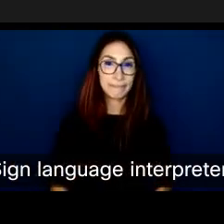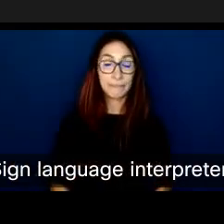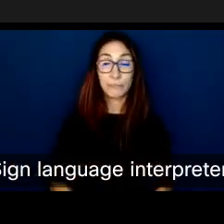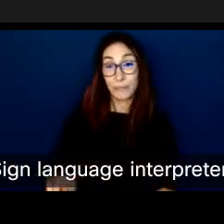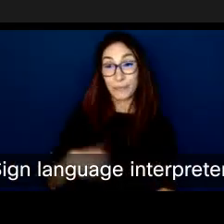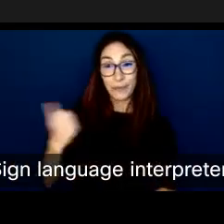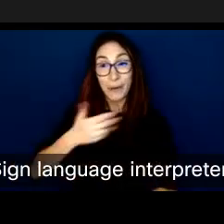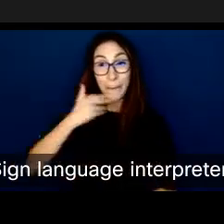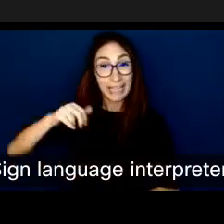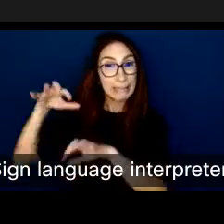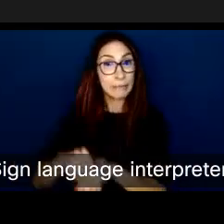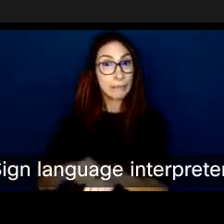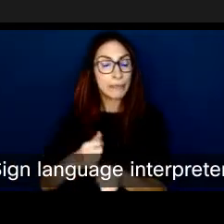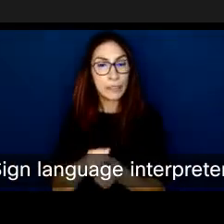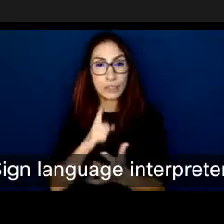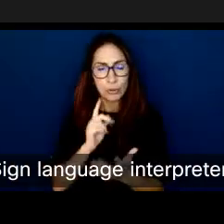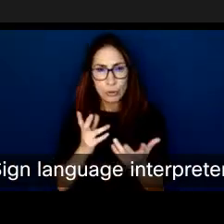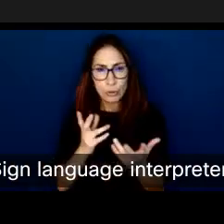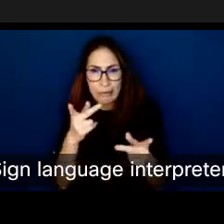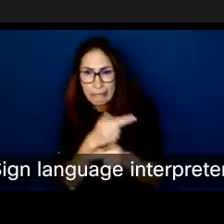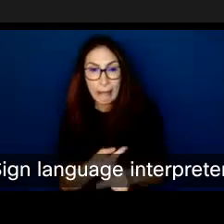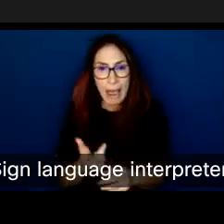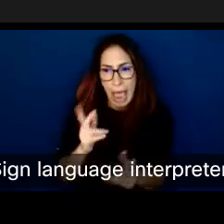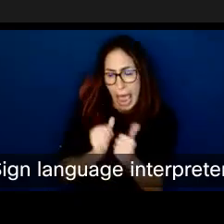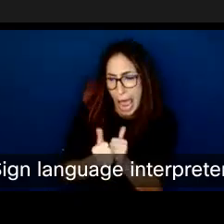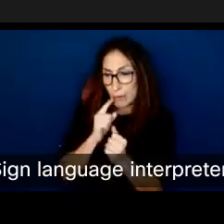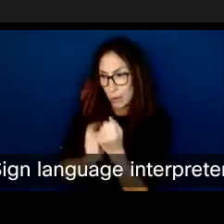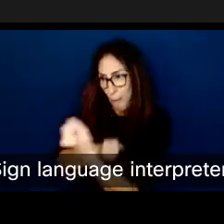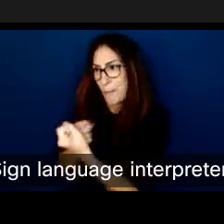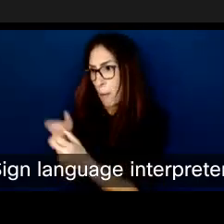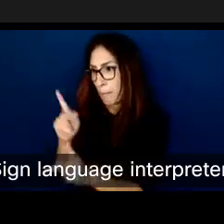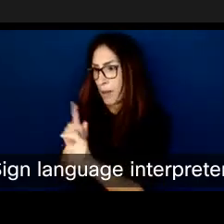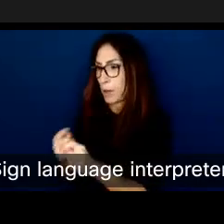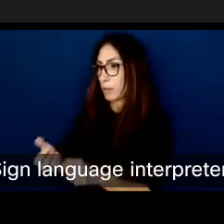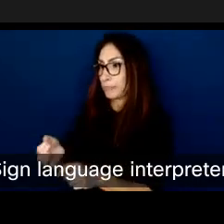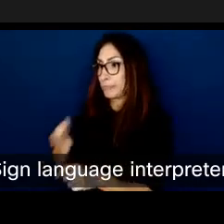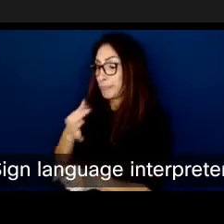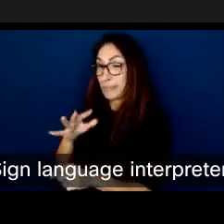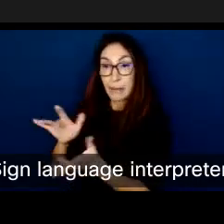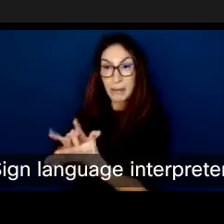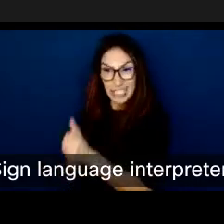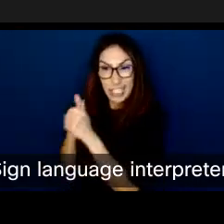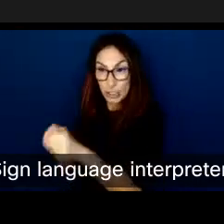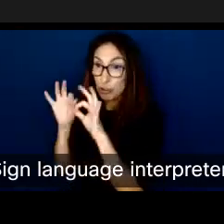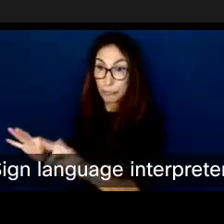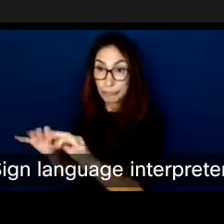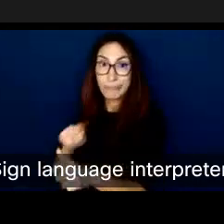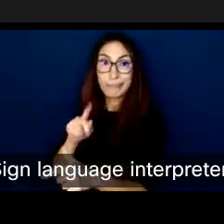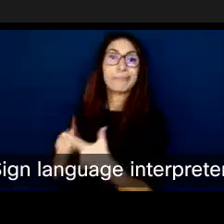folks medication adherence and regular health monitoring. Considering the co-morbidities and the polypharmacy